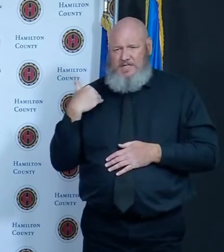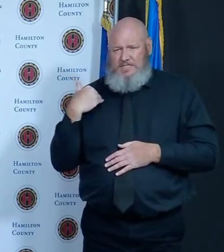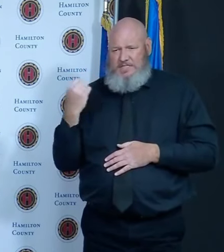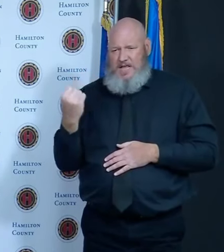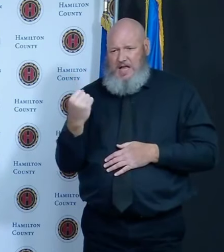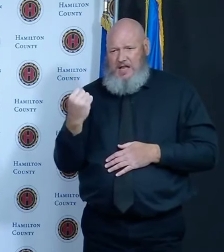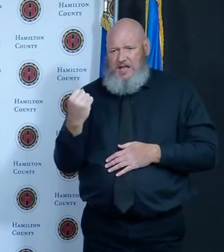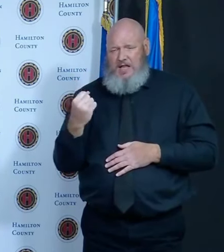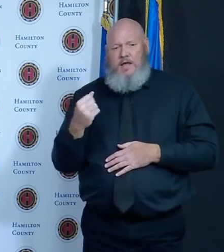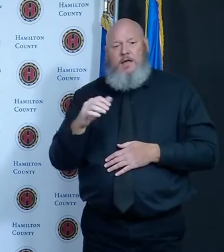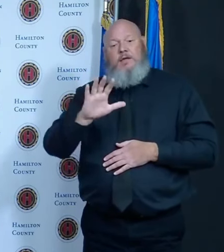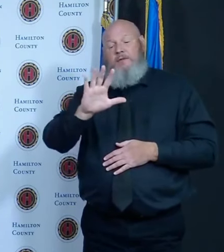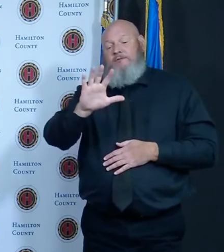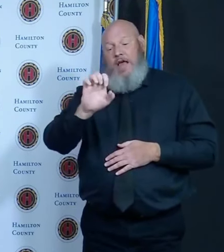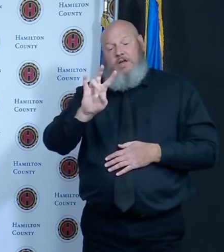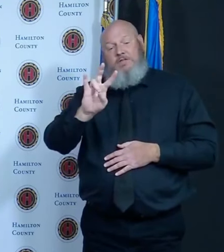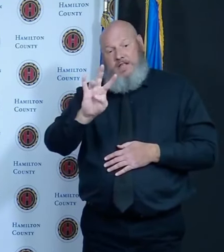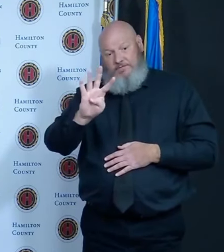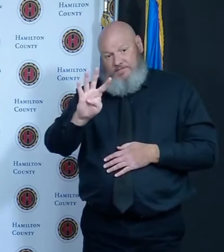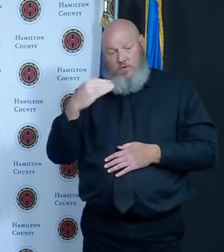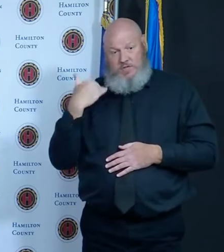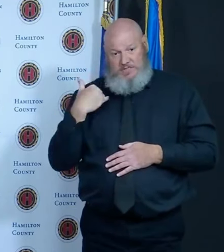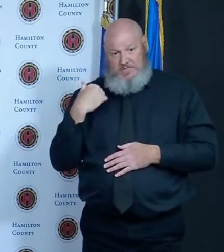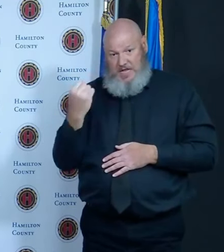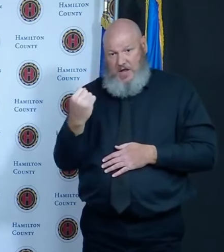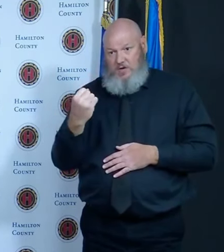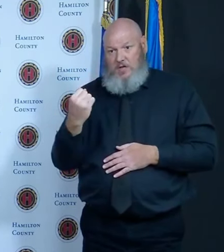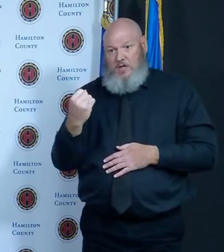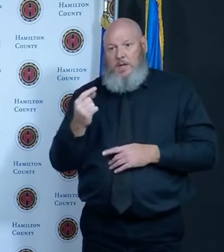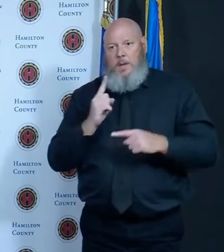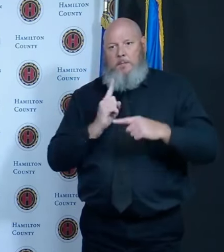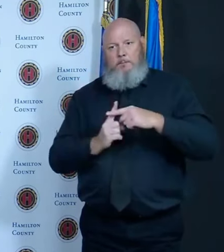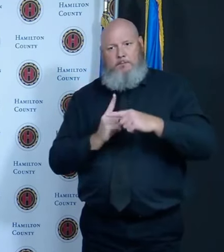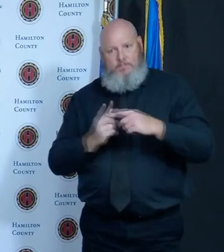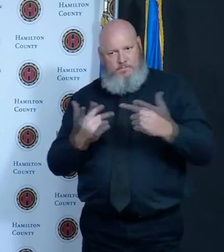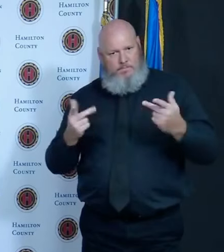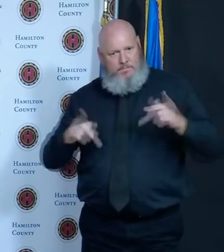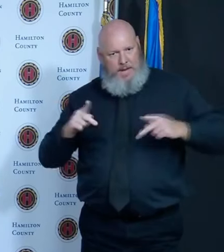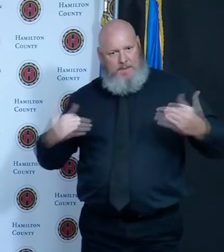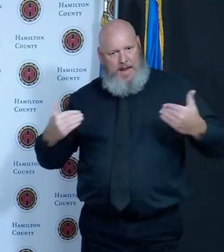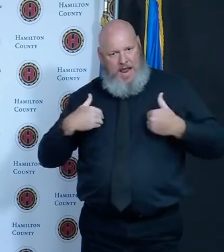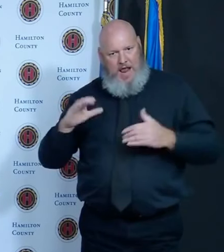in five days we've only had an increase of two cases here in Hamilton